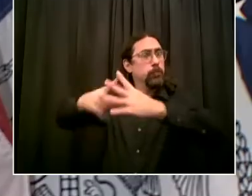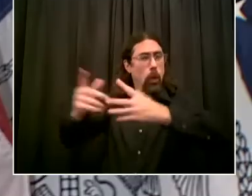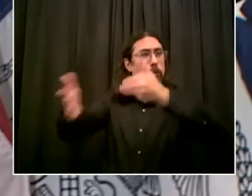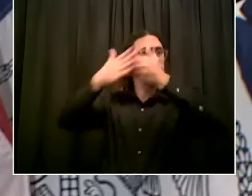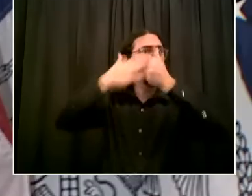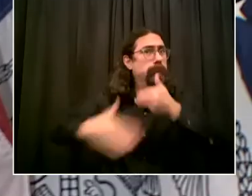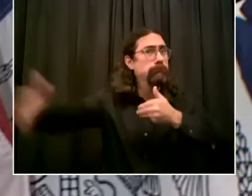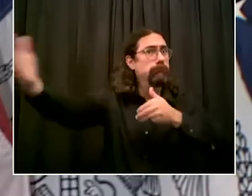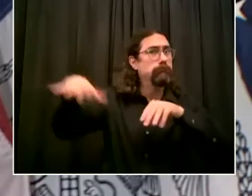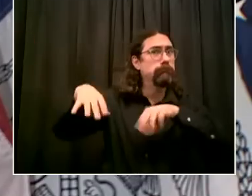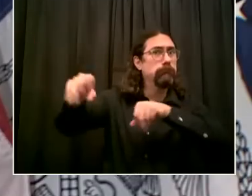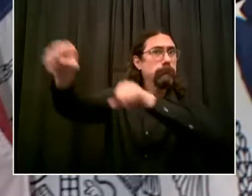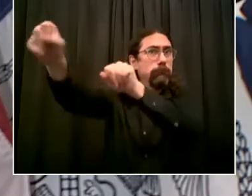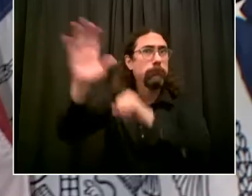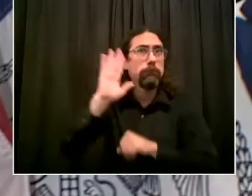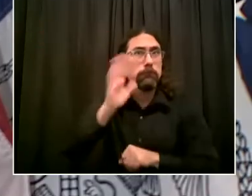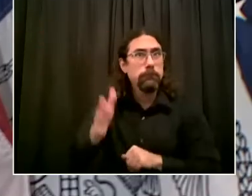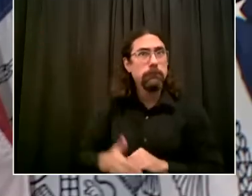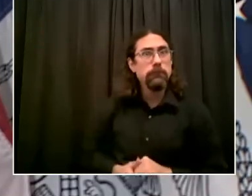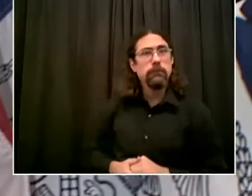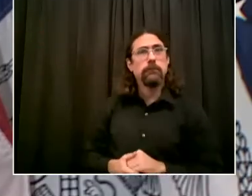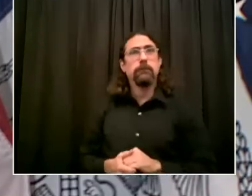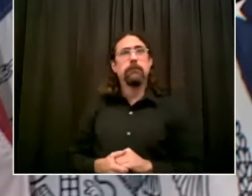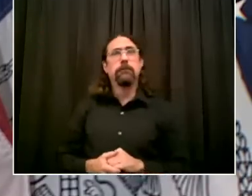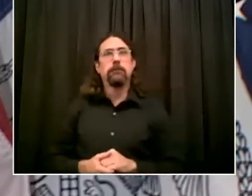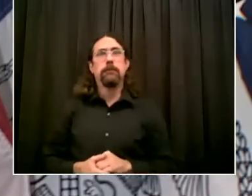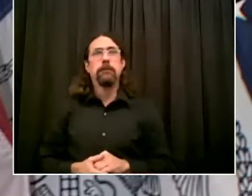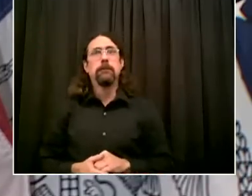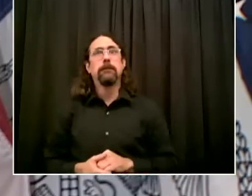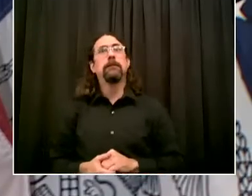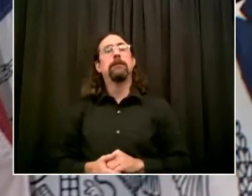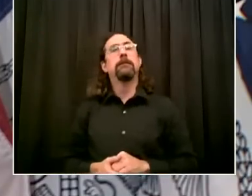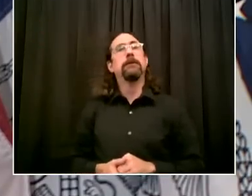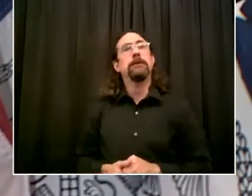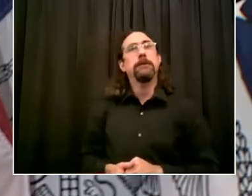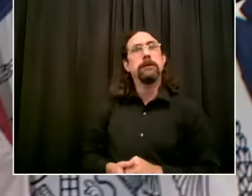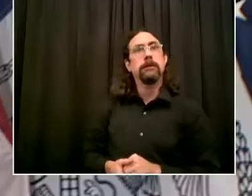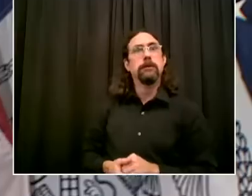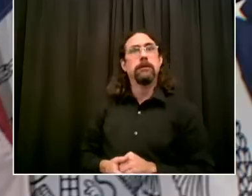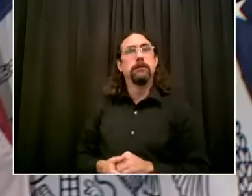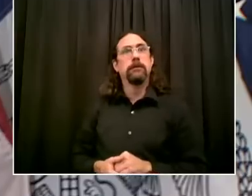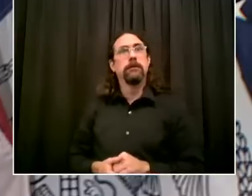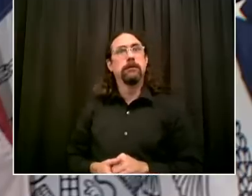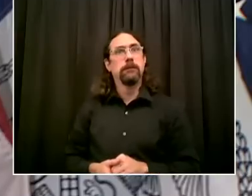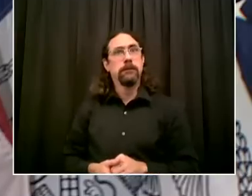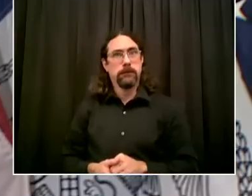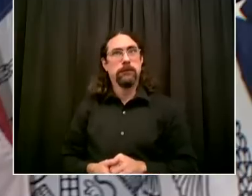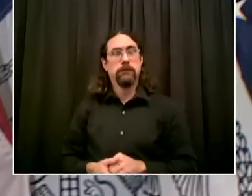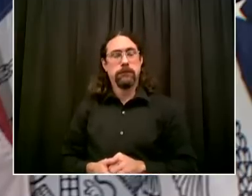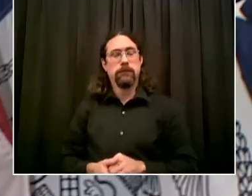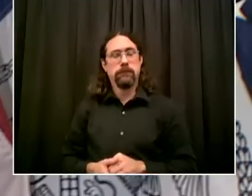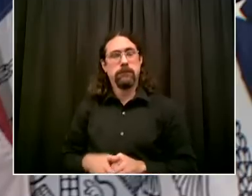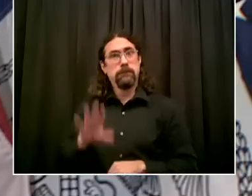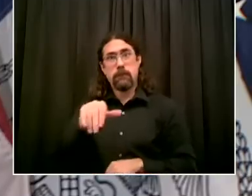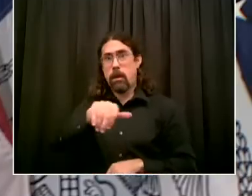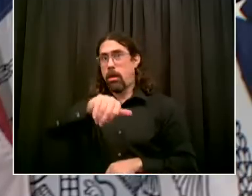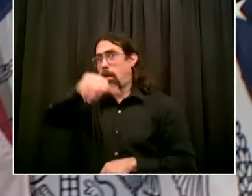FOR ALL OF US PRESENT AND FOR THE FUTURE OF. CITY, THAT IS THE CENSUS. IT IS VERY IMPORTANT TO RECOGNIZE THAT